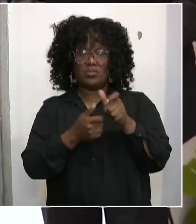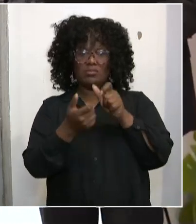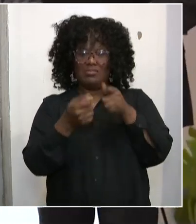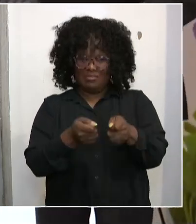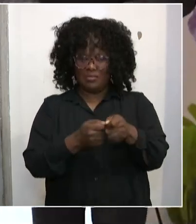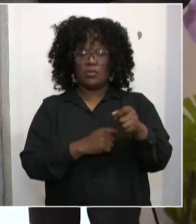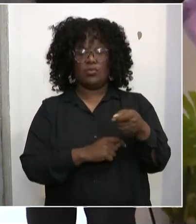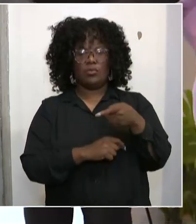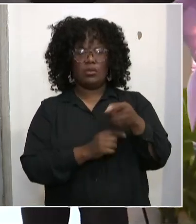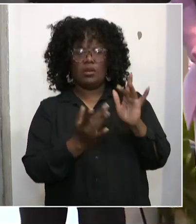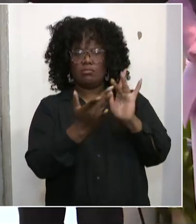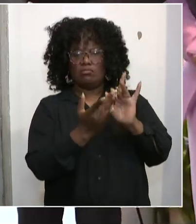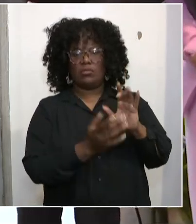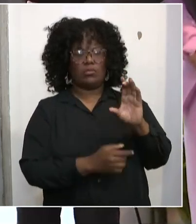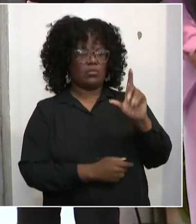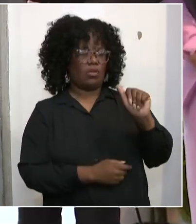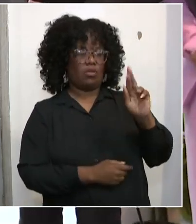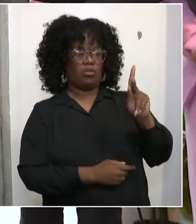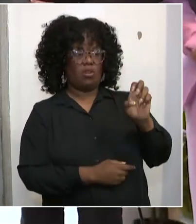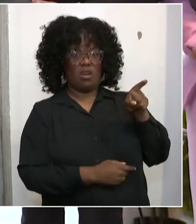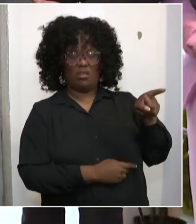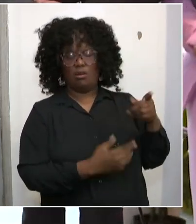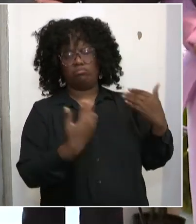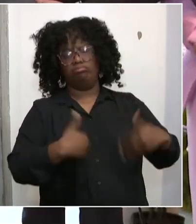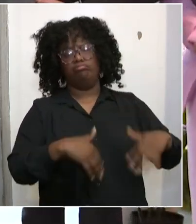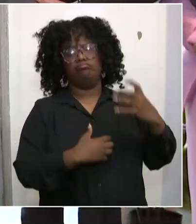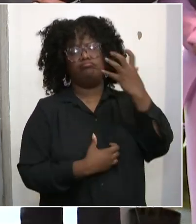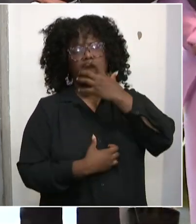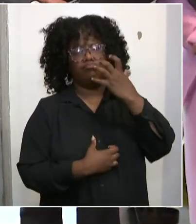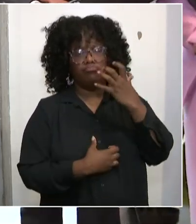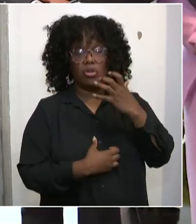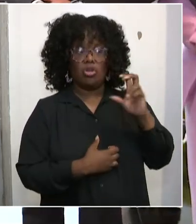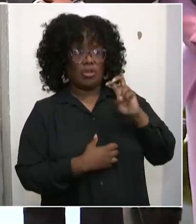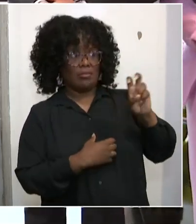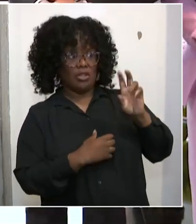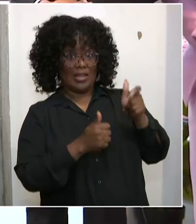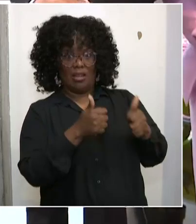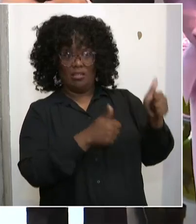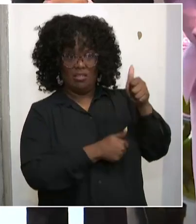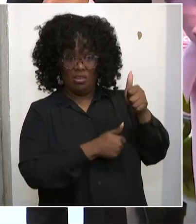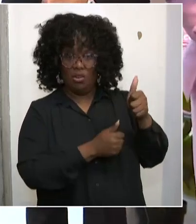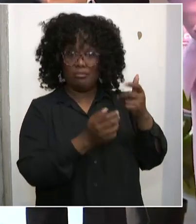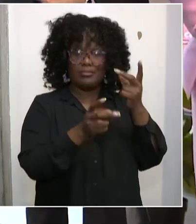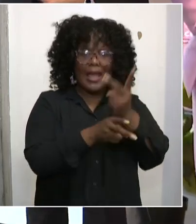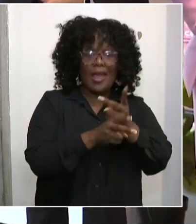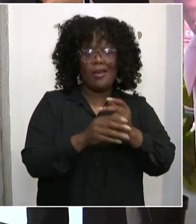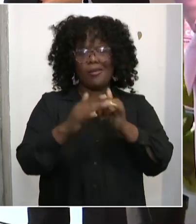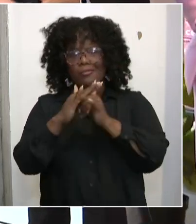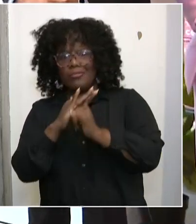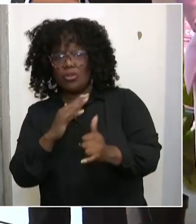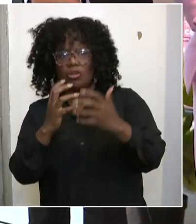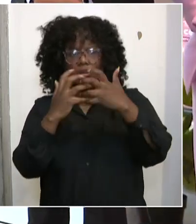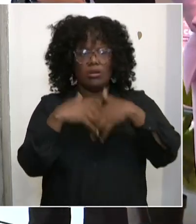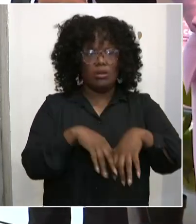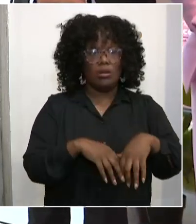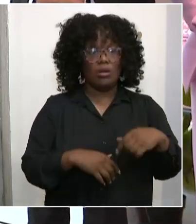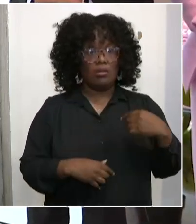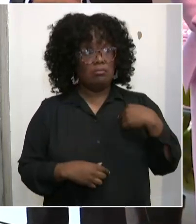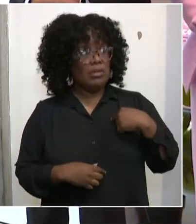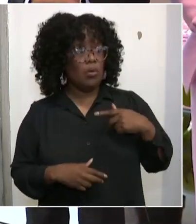I might mess around and ride Metro Transit myself this weekend instead of walking all across the city. Tap and go, tap and go. You heard him,